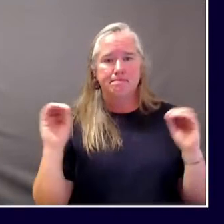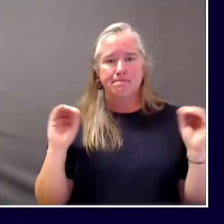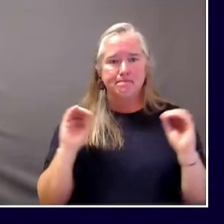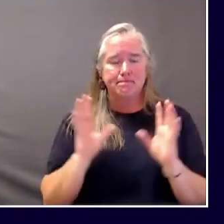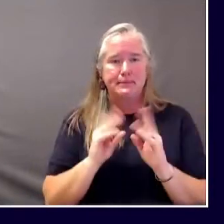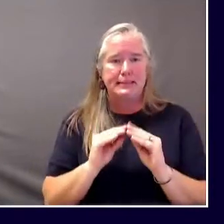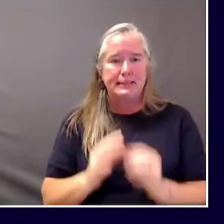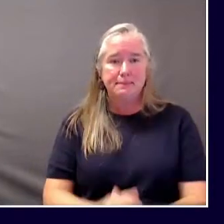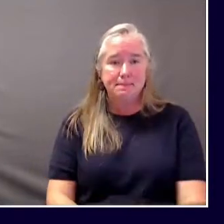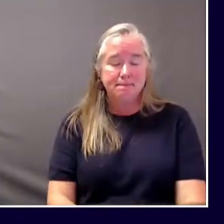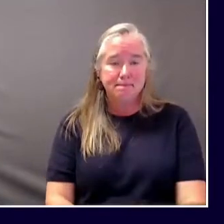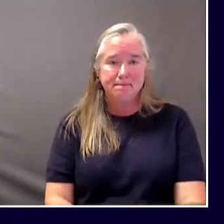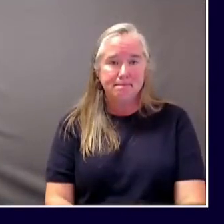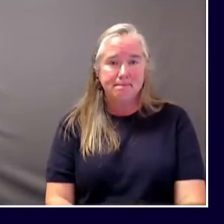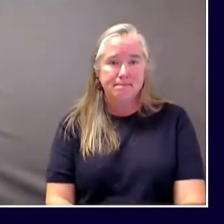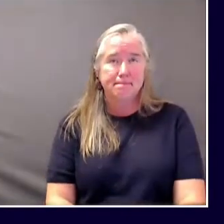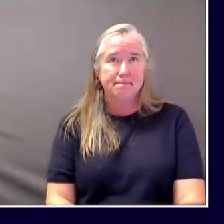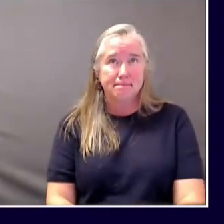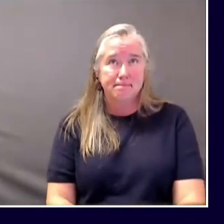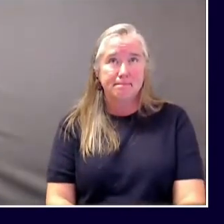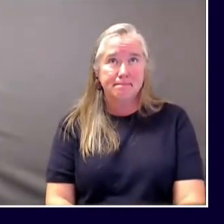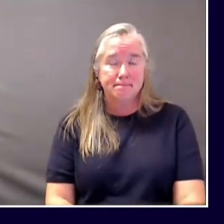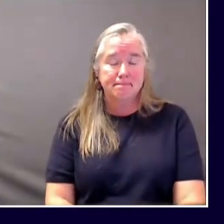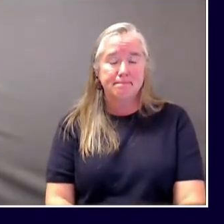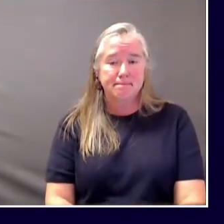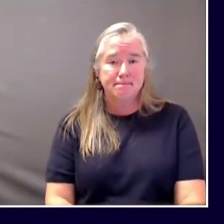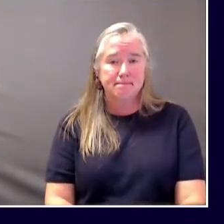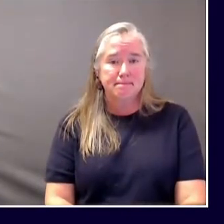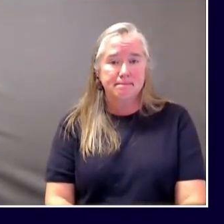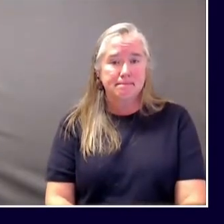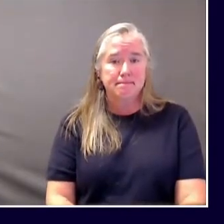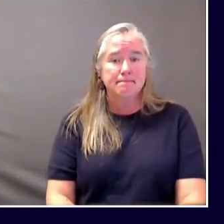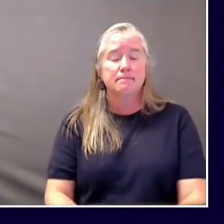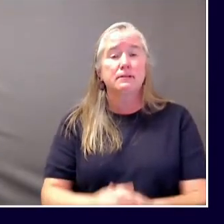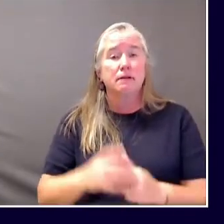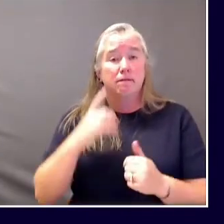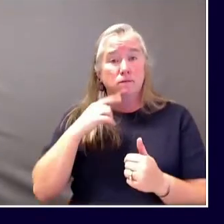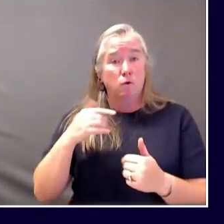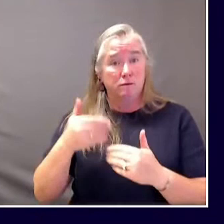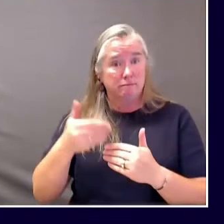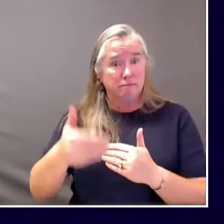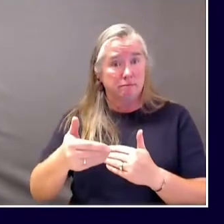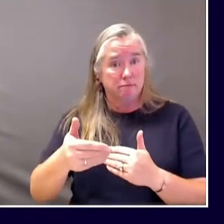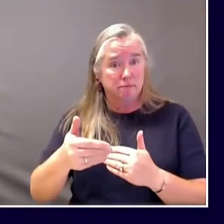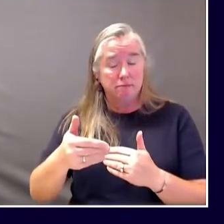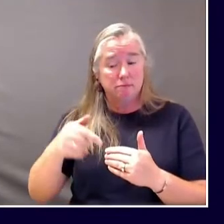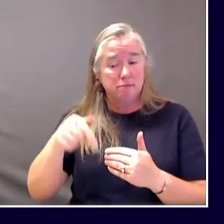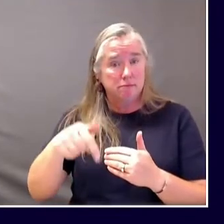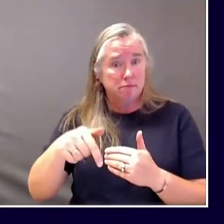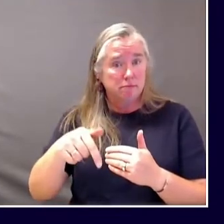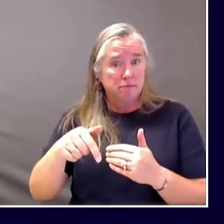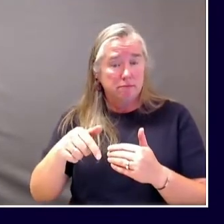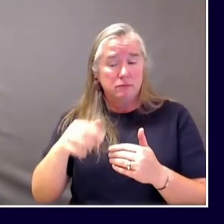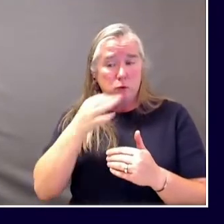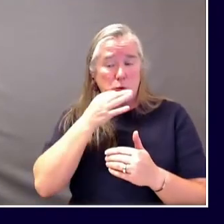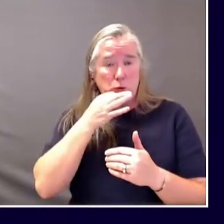hear back from them so no I have not had any